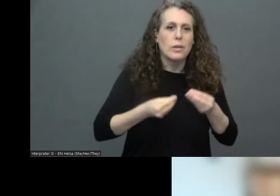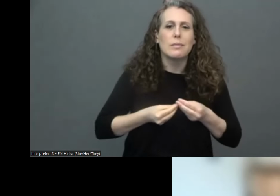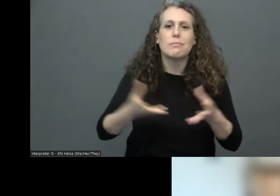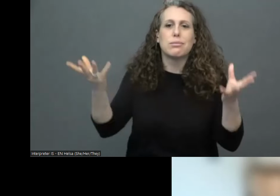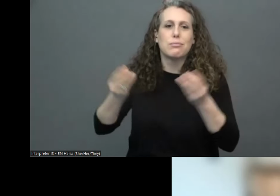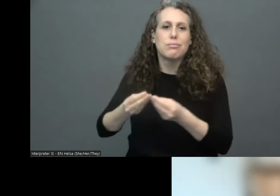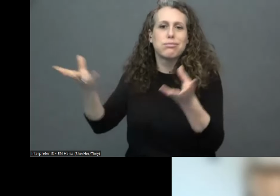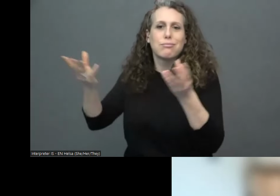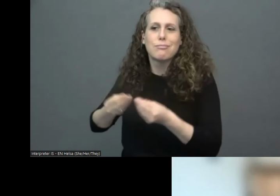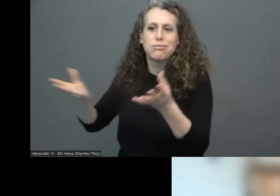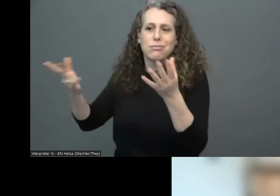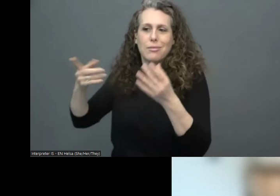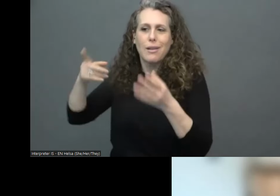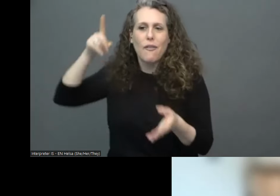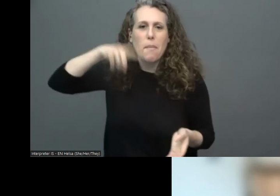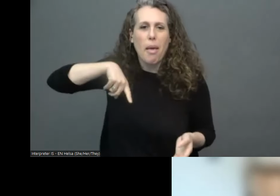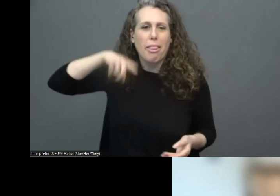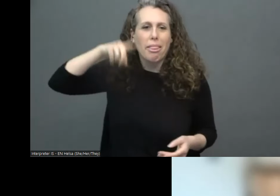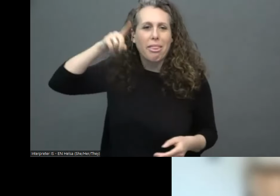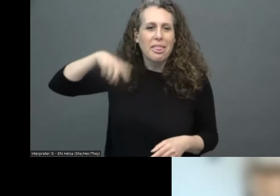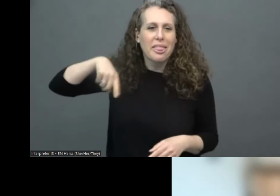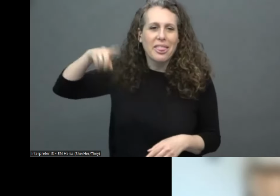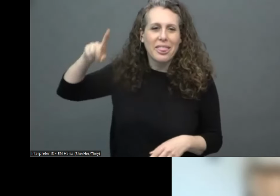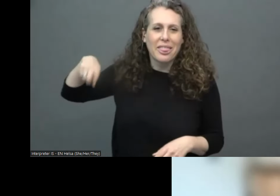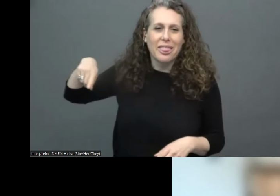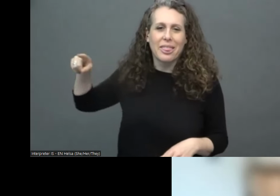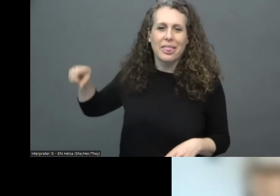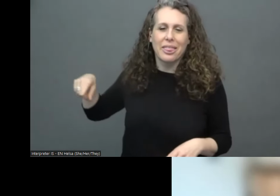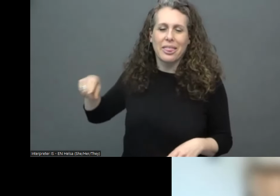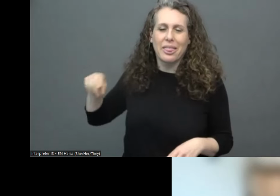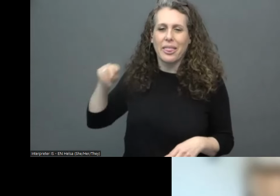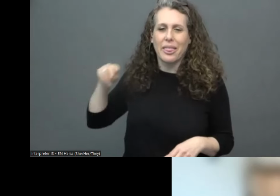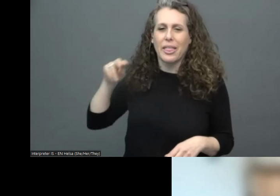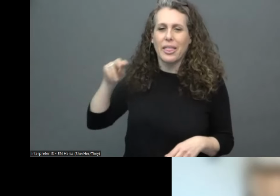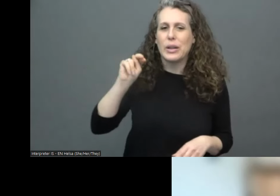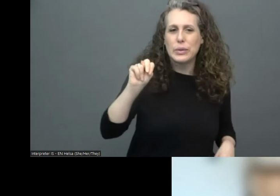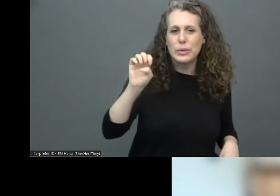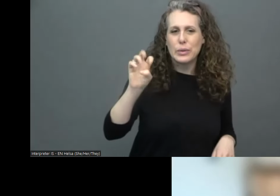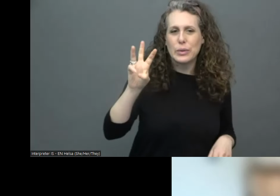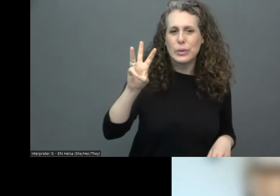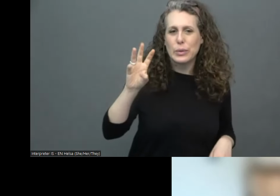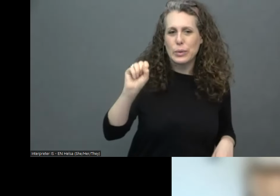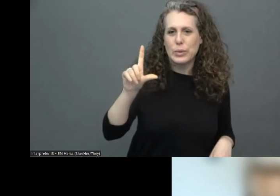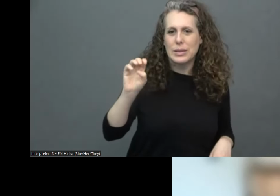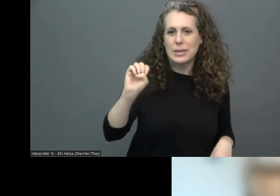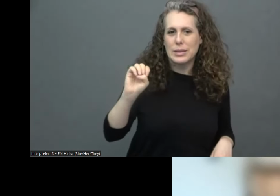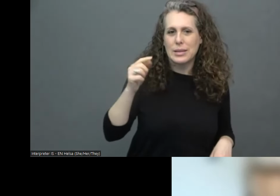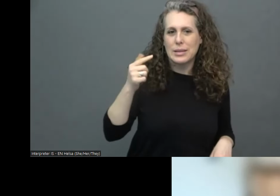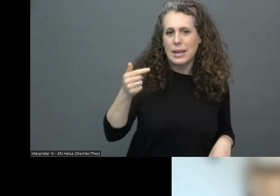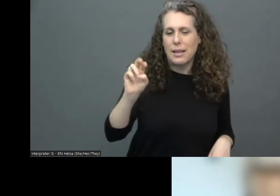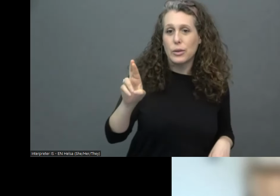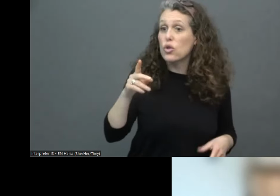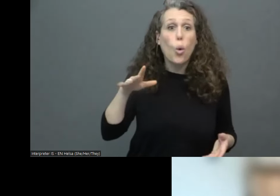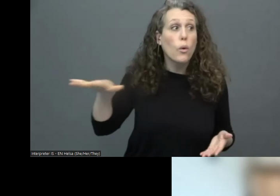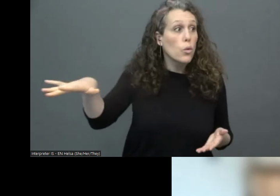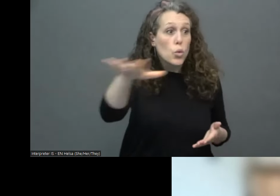We encourage DRG members and beyond to share with us any tools they are developing for any